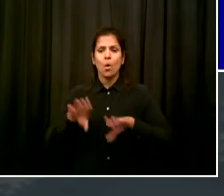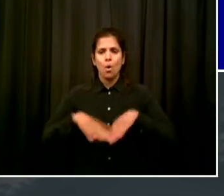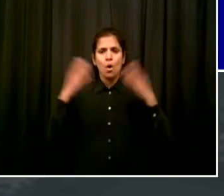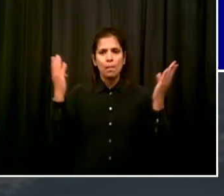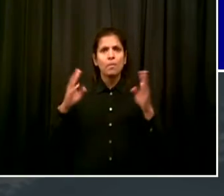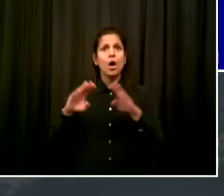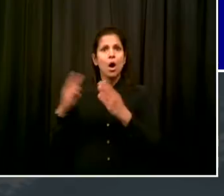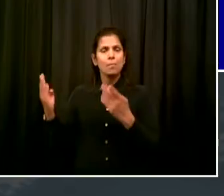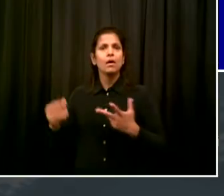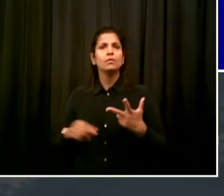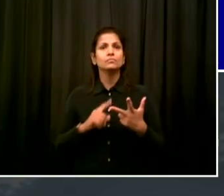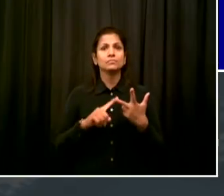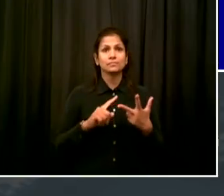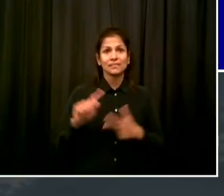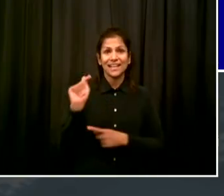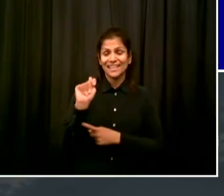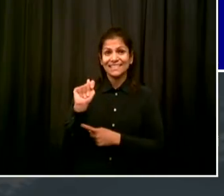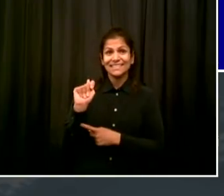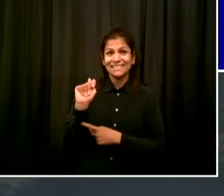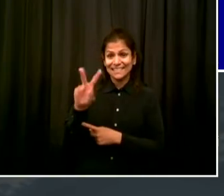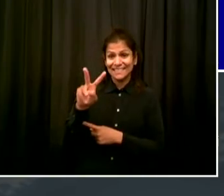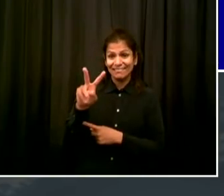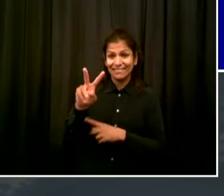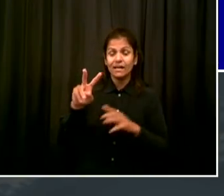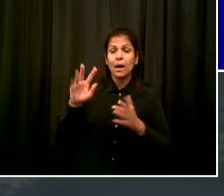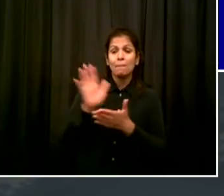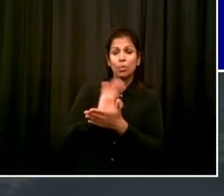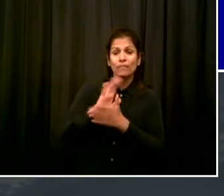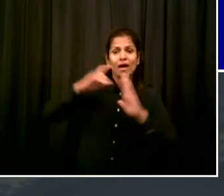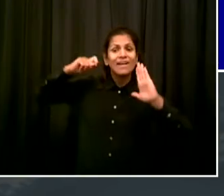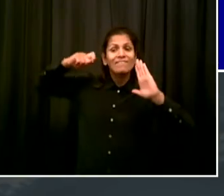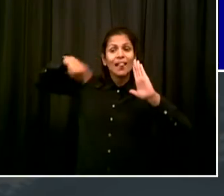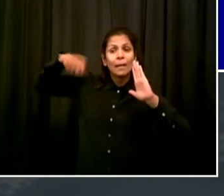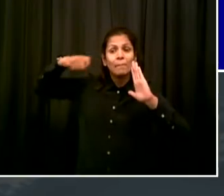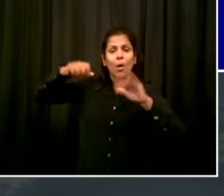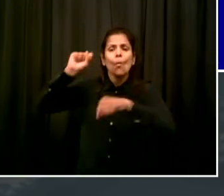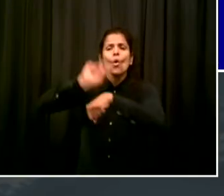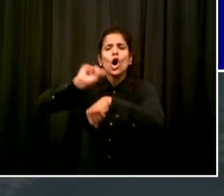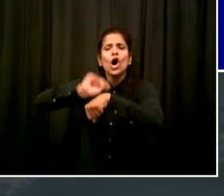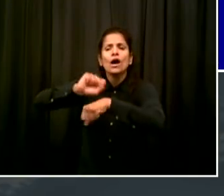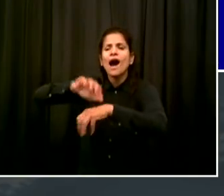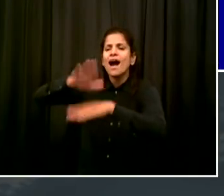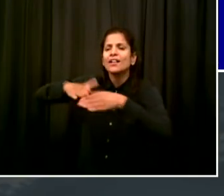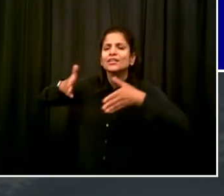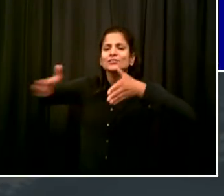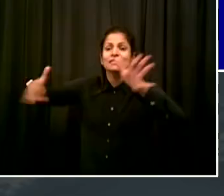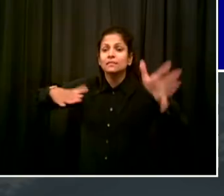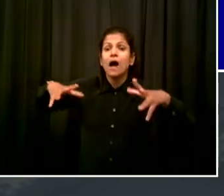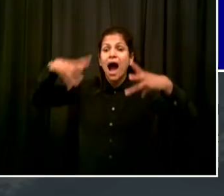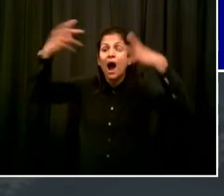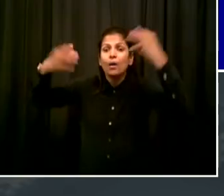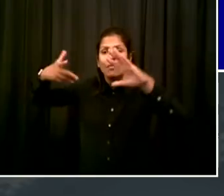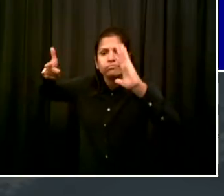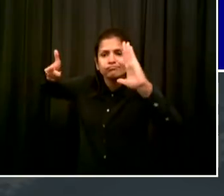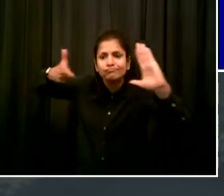CAPACITY, 33 PERCENT . PRODUCTION OF